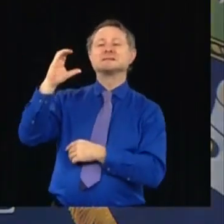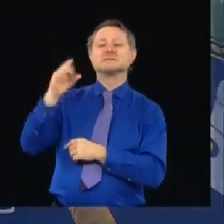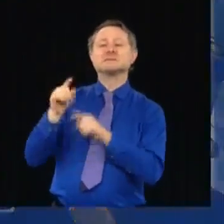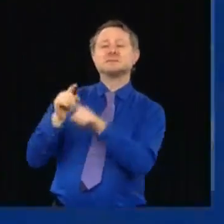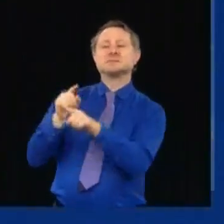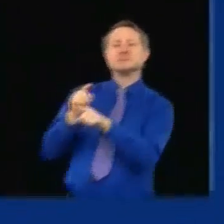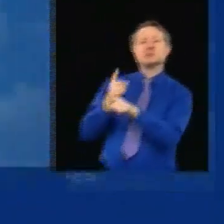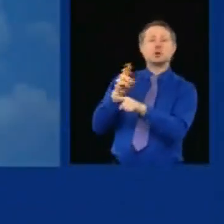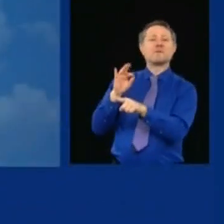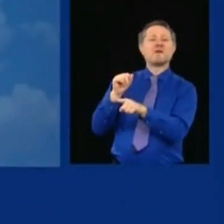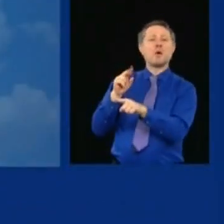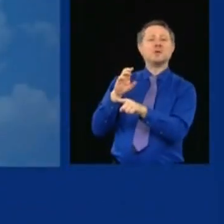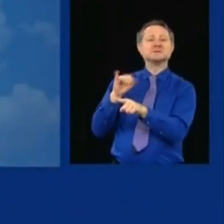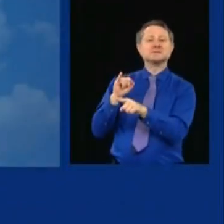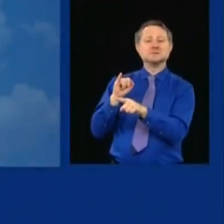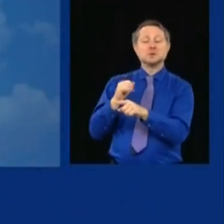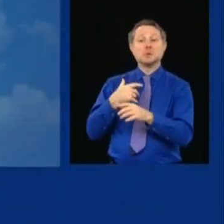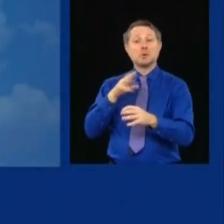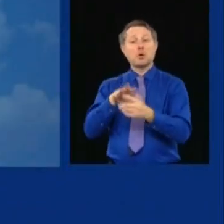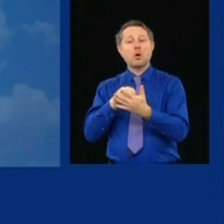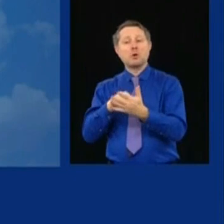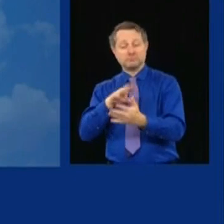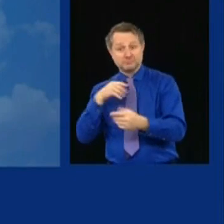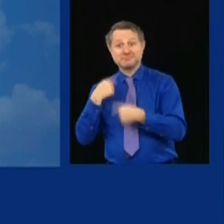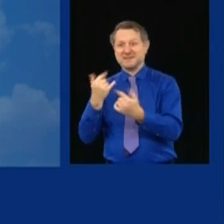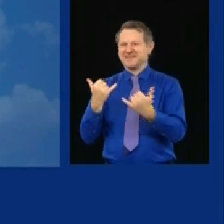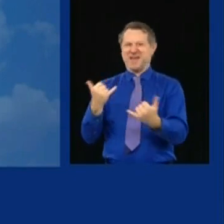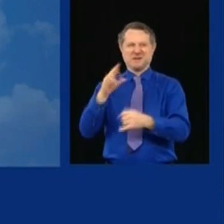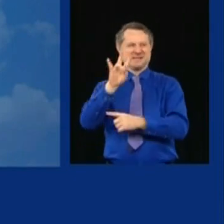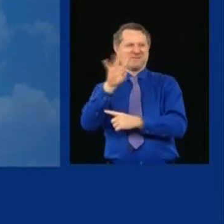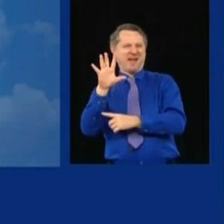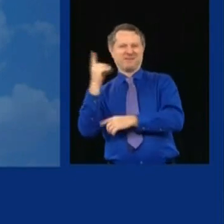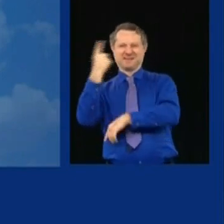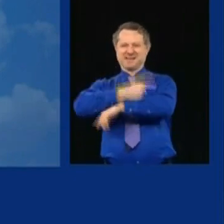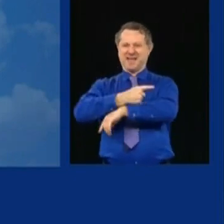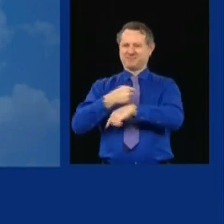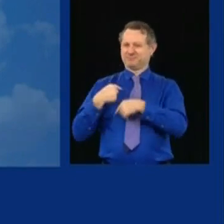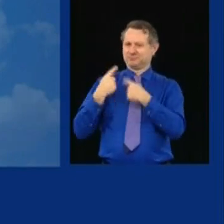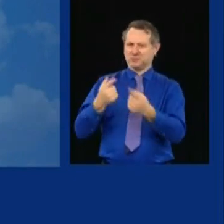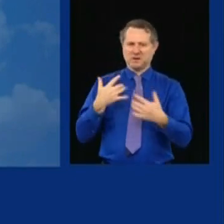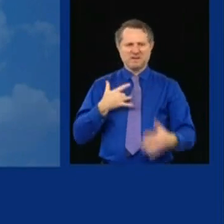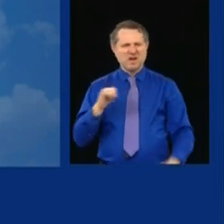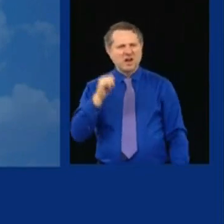ON IN WASHINGTON. SEE IF THERE WAS ANYTHING THAT WE COULD LEARN.